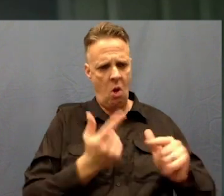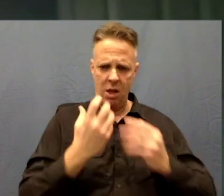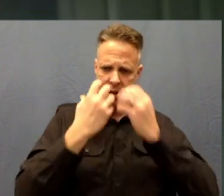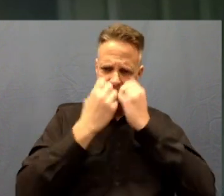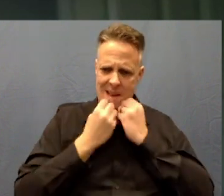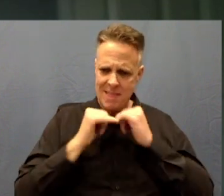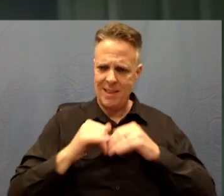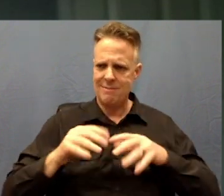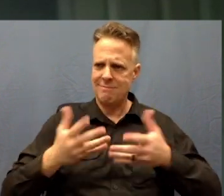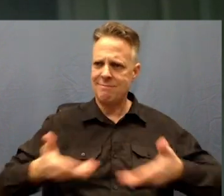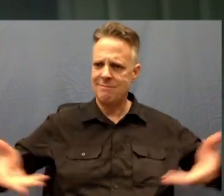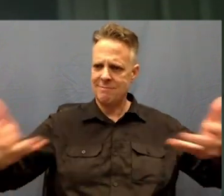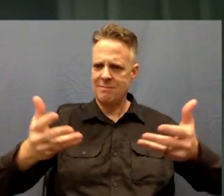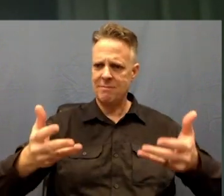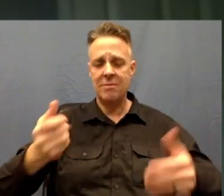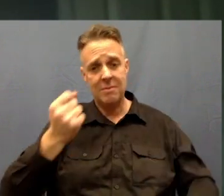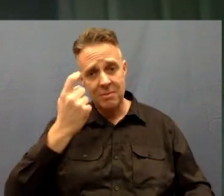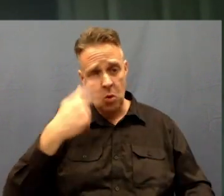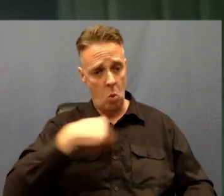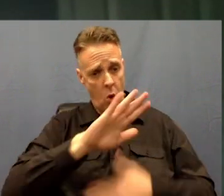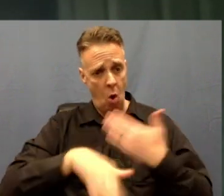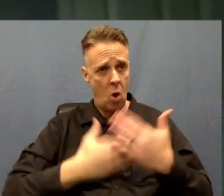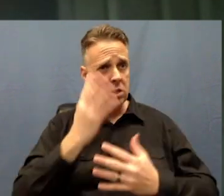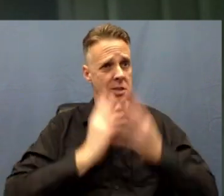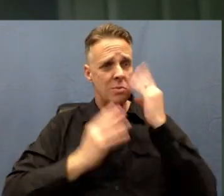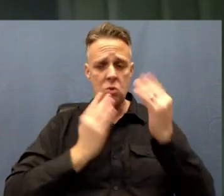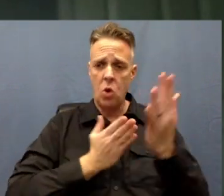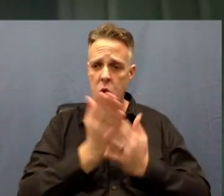WE ARE HERE, WE ARE IN ALL THIS TOGETHER.